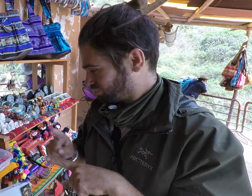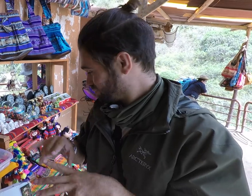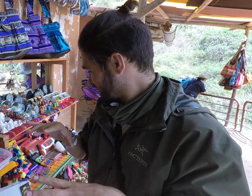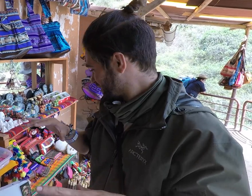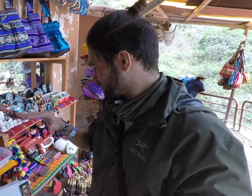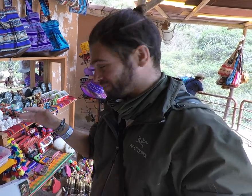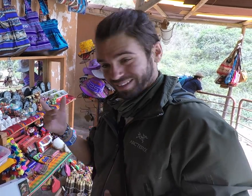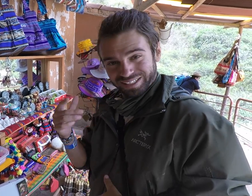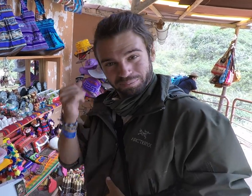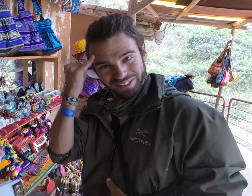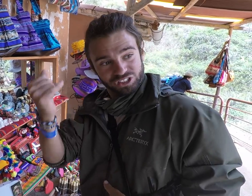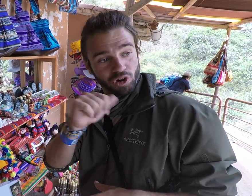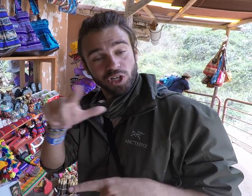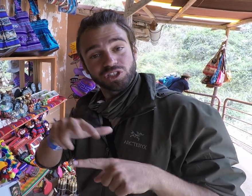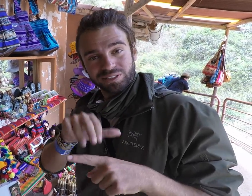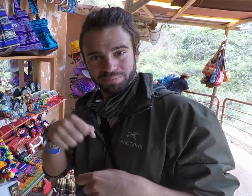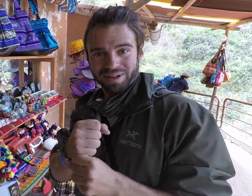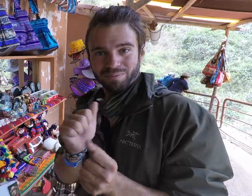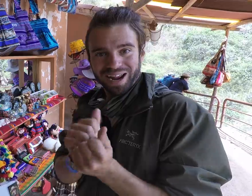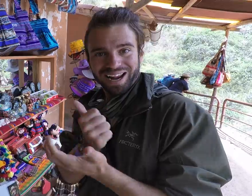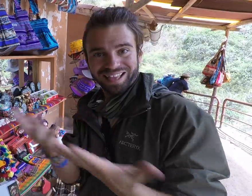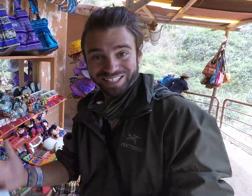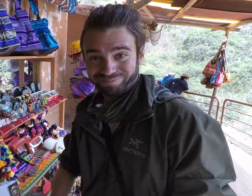There are so many different salt products I want to mention here! Salt can be made with anything!